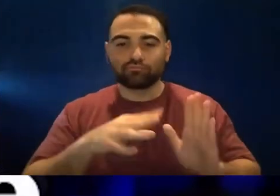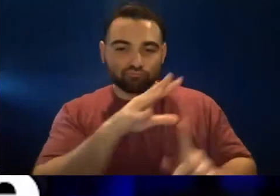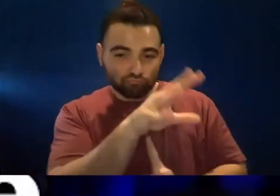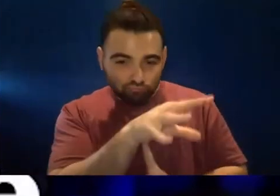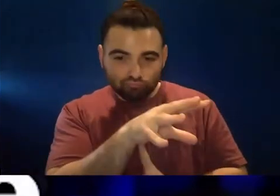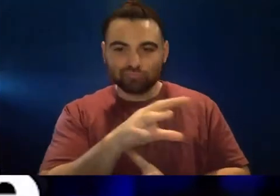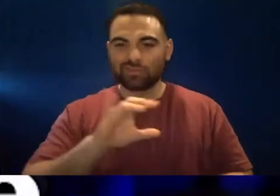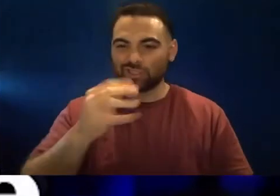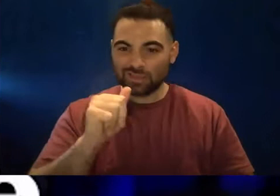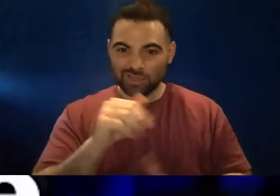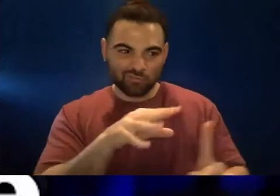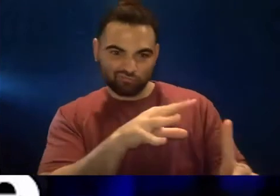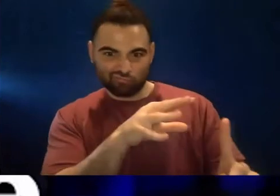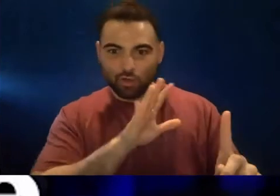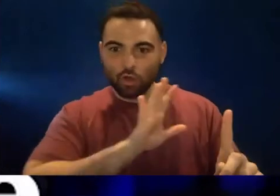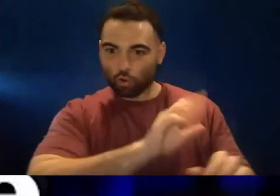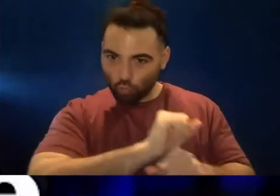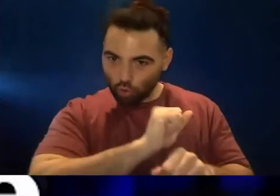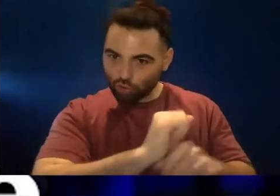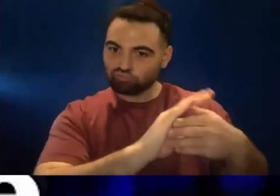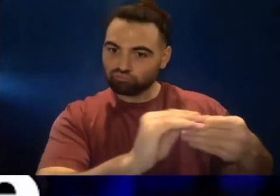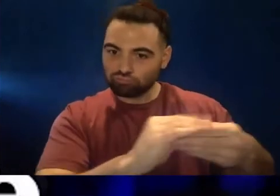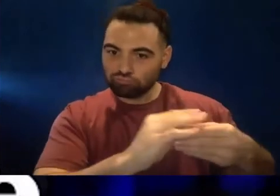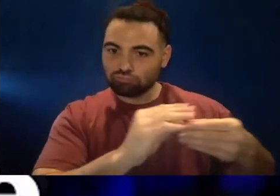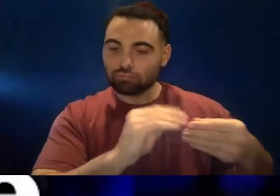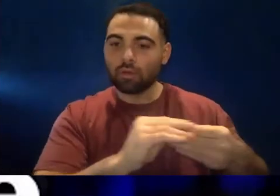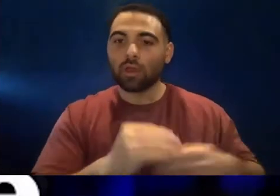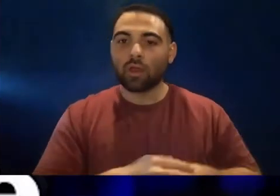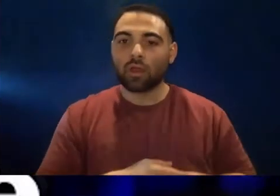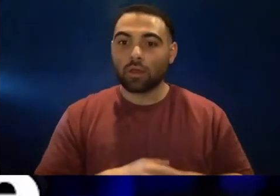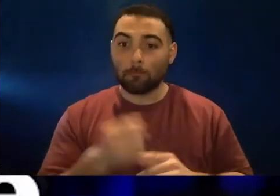And the subject was so amazing